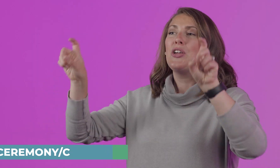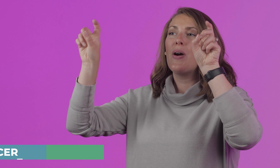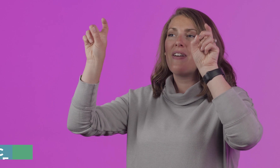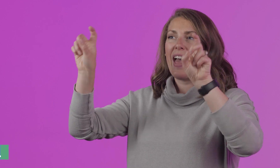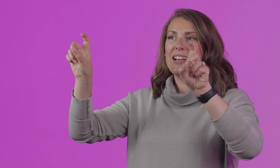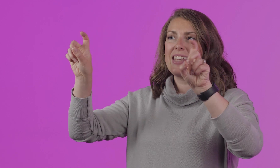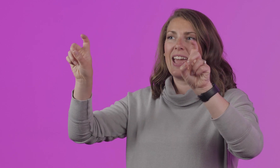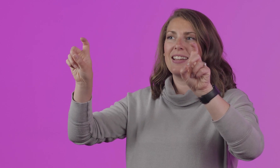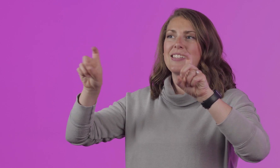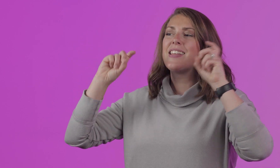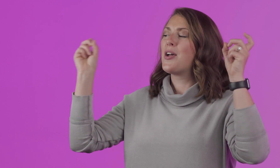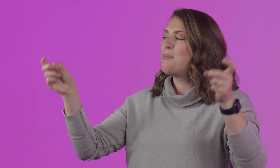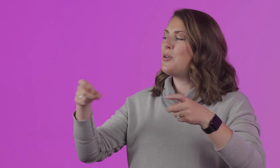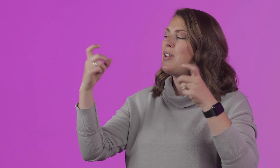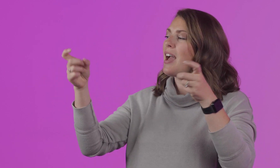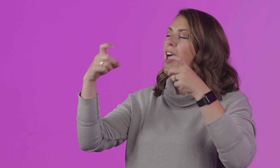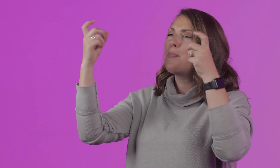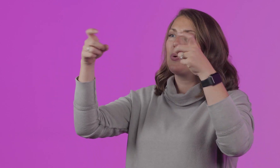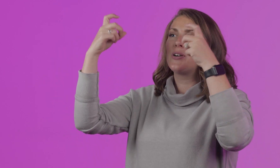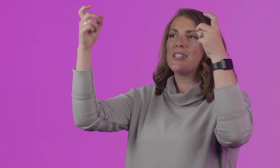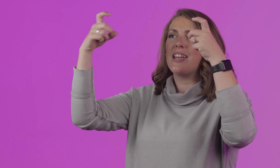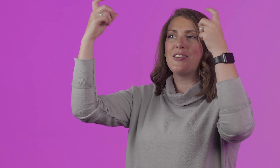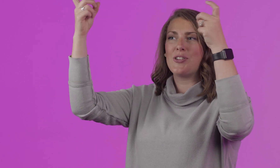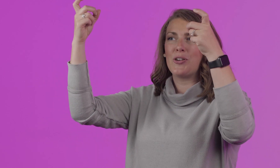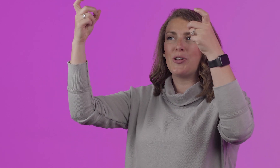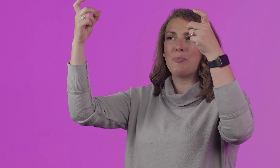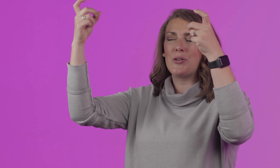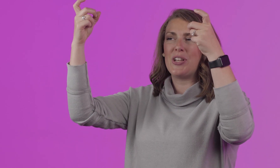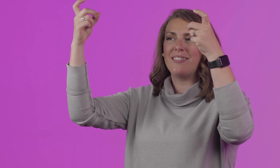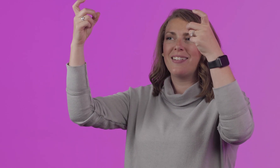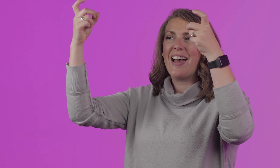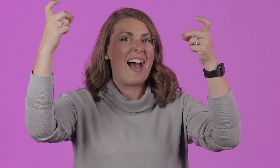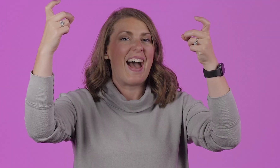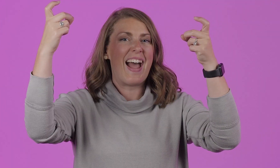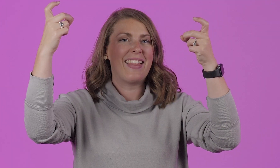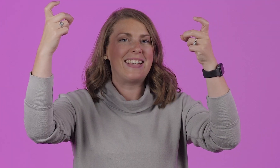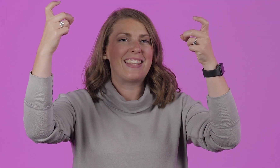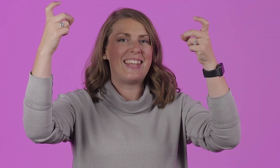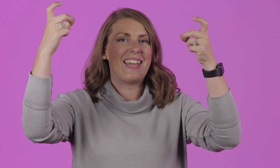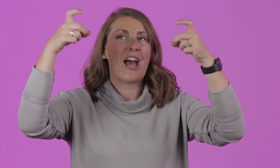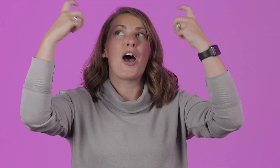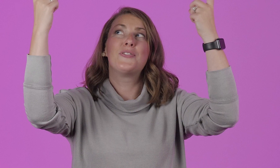You have "X" hands moving upwards in a circular motion. I like to think of